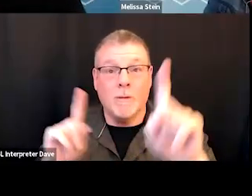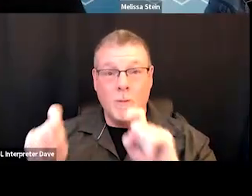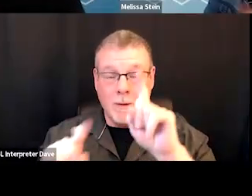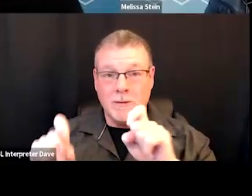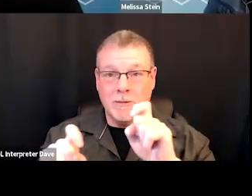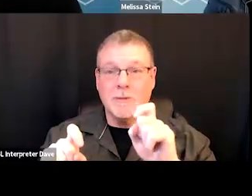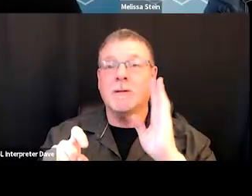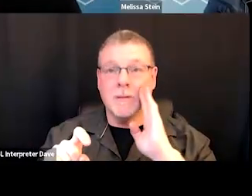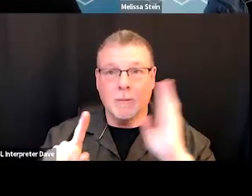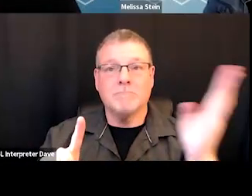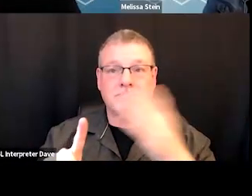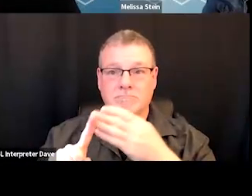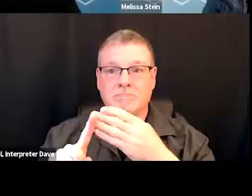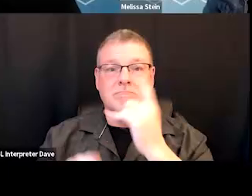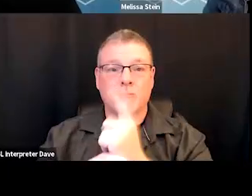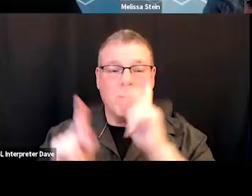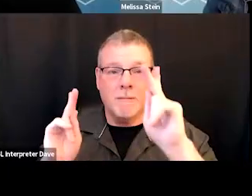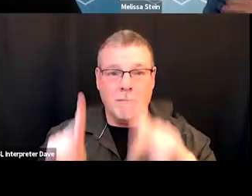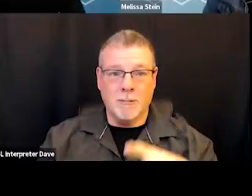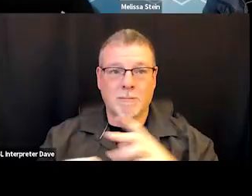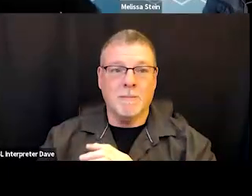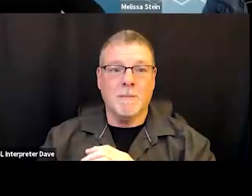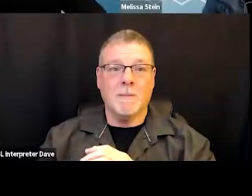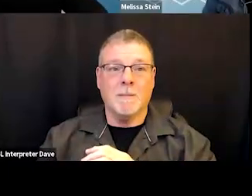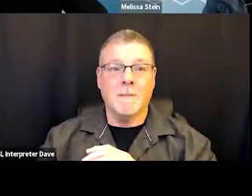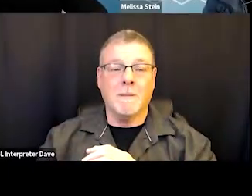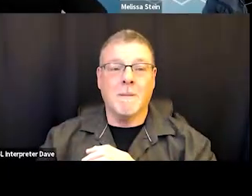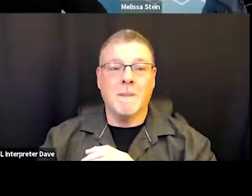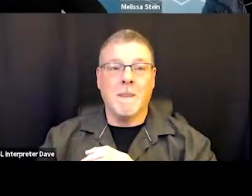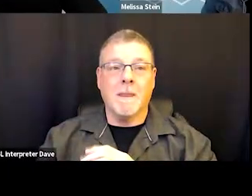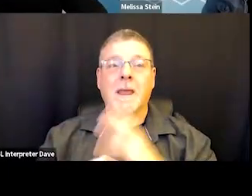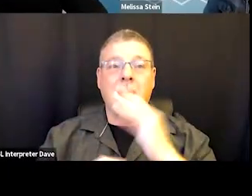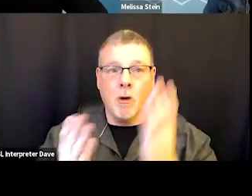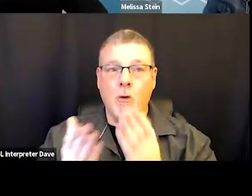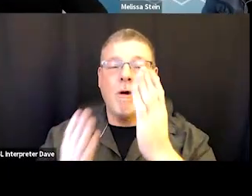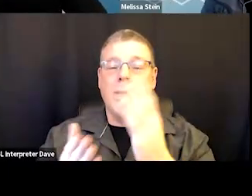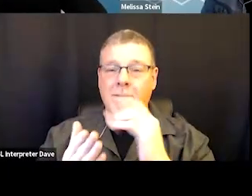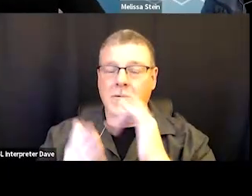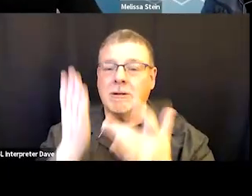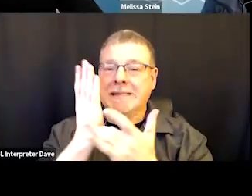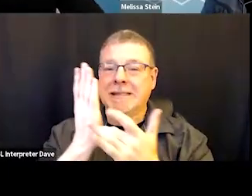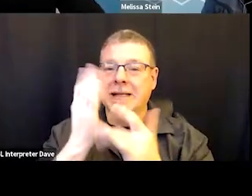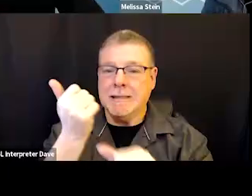you'll get directed to the right person. We do offer phone-based technical assistance to communities